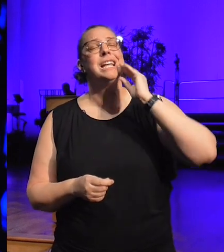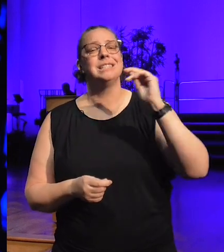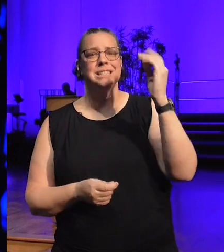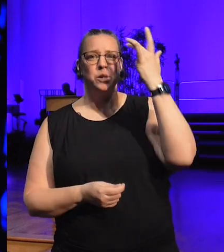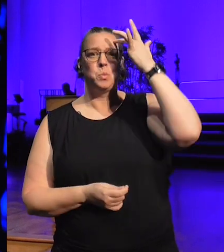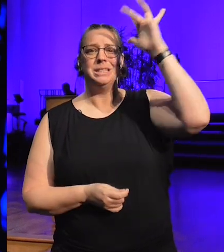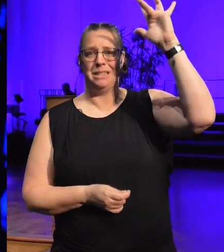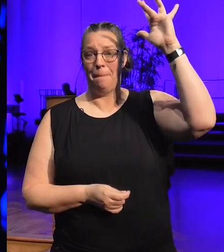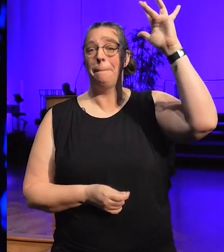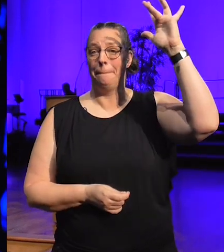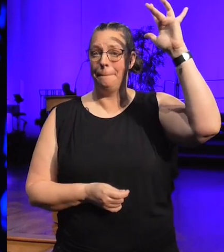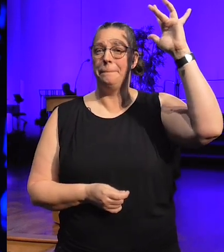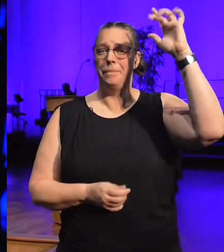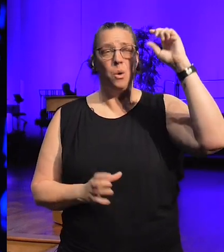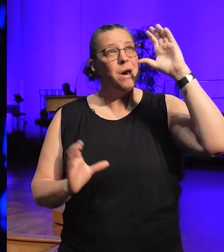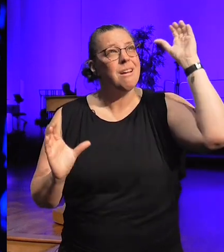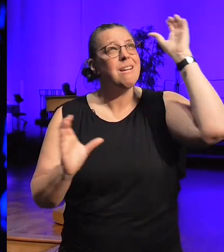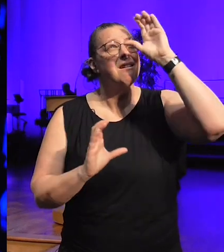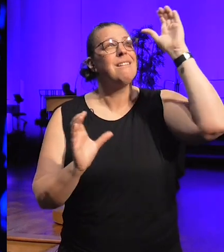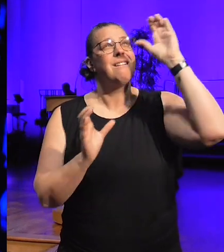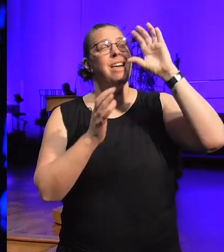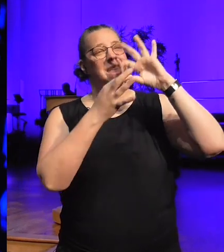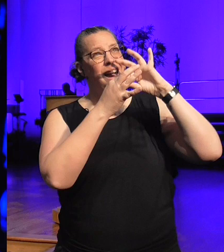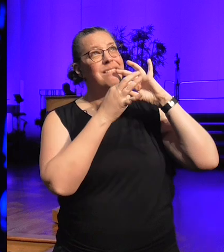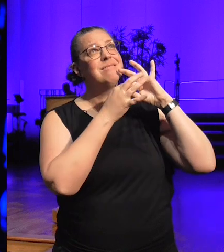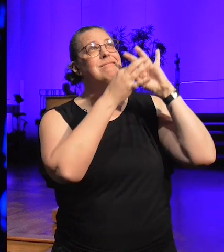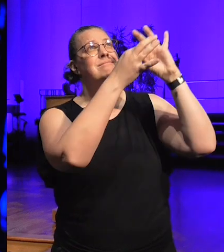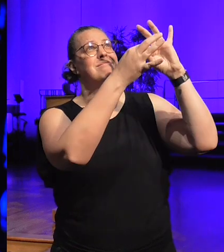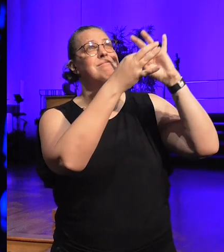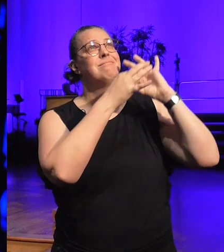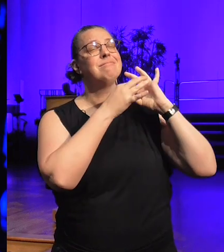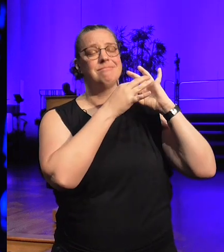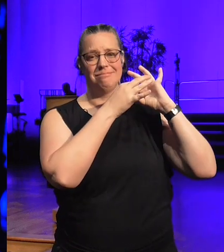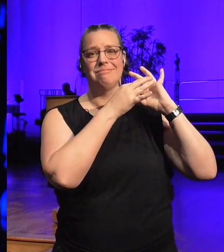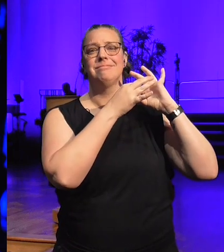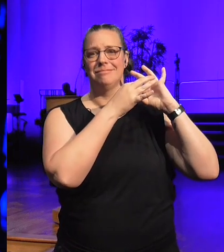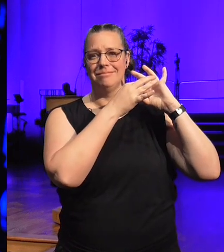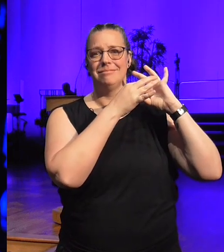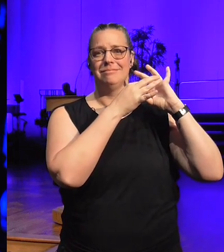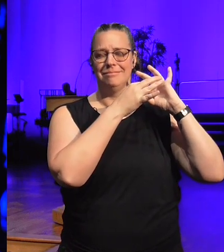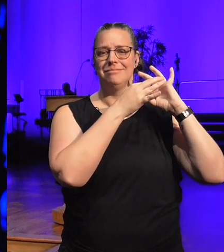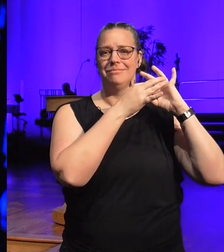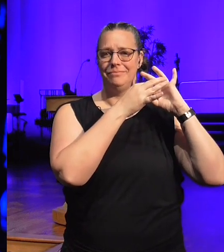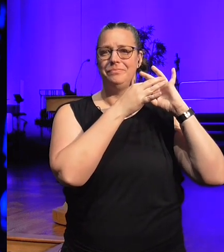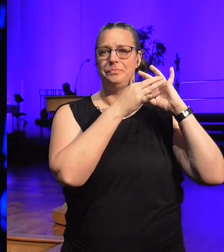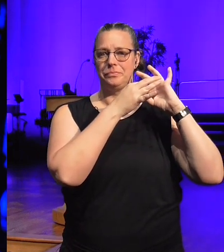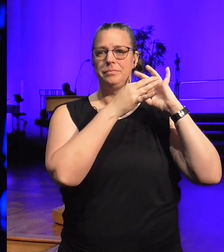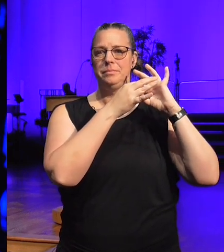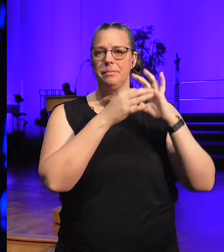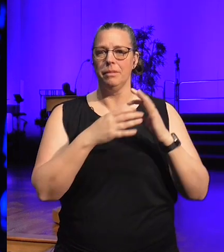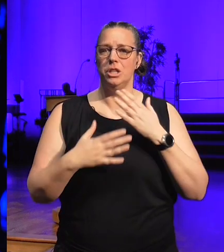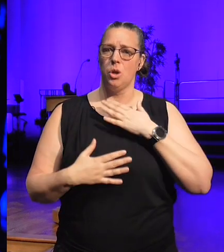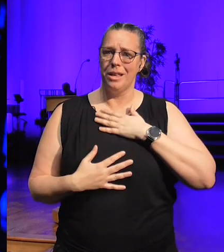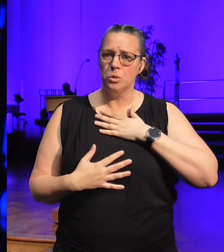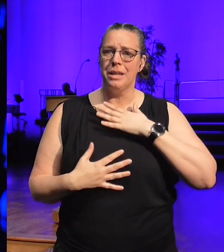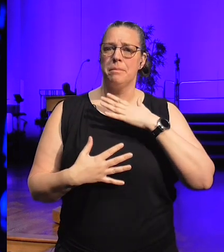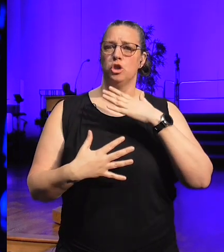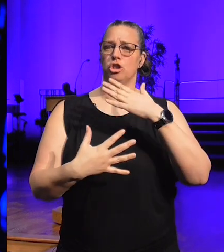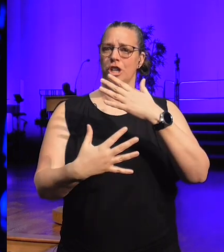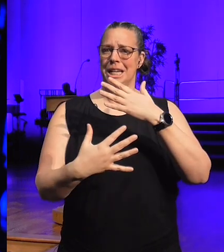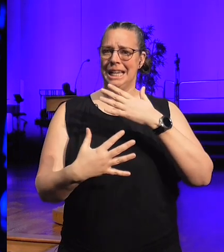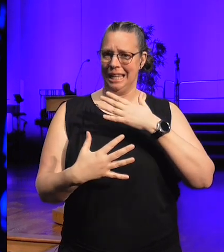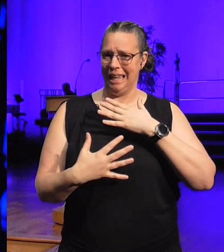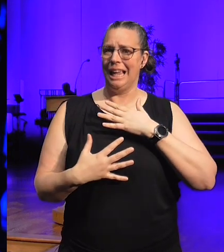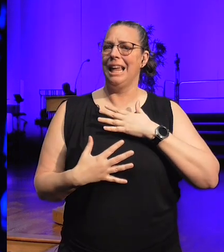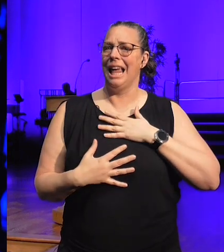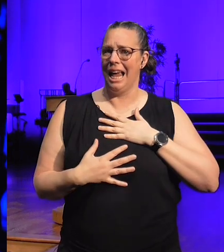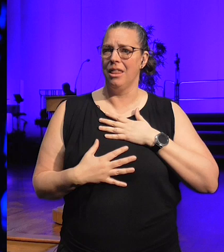it seeking the connection and as we continue to breathe consciously we accept and affirm